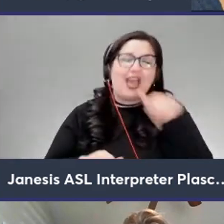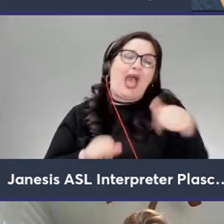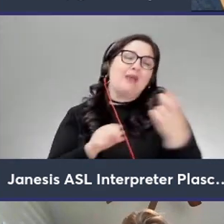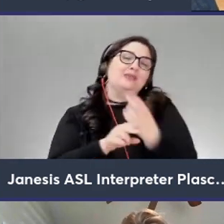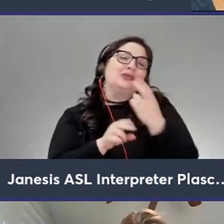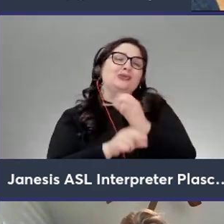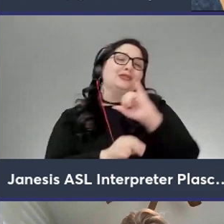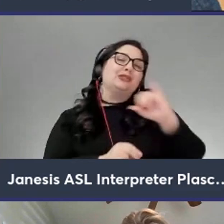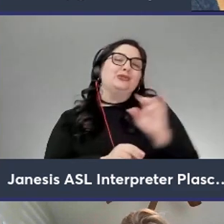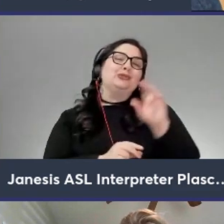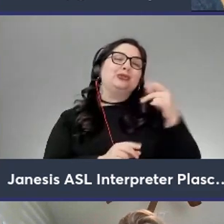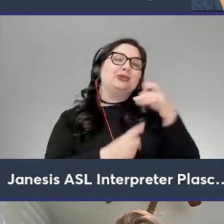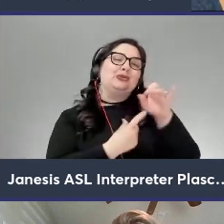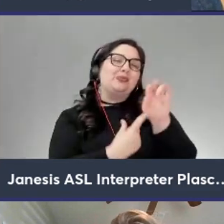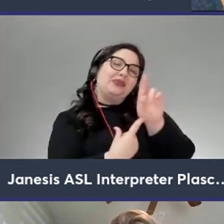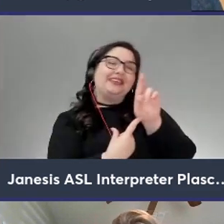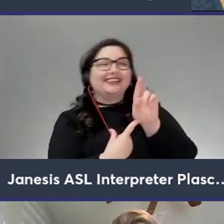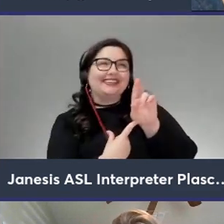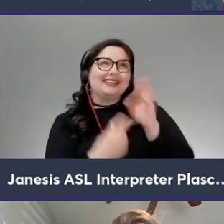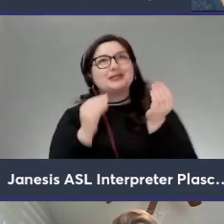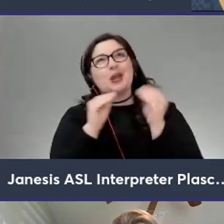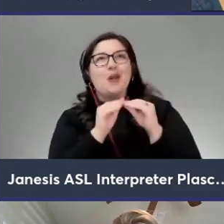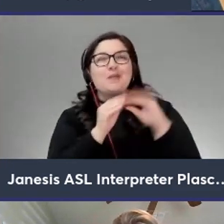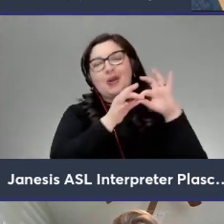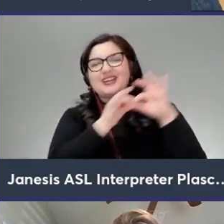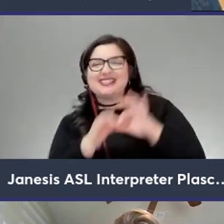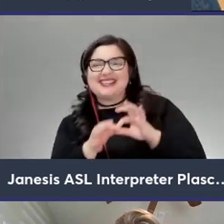It's a little bit more down-to-Earth than it might seem at first.